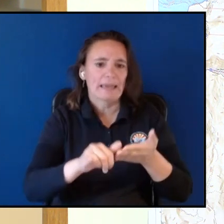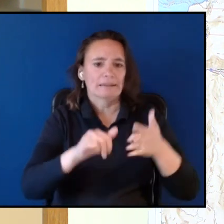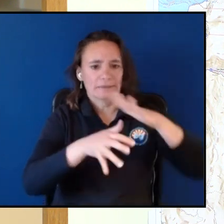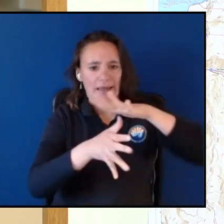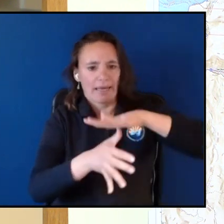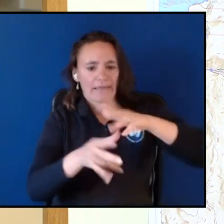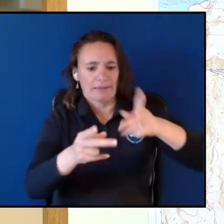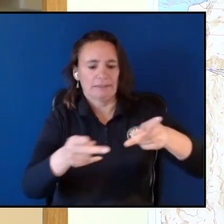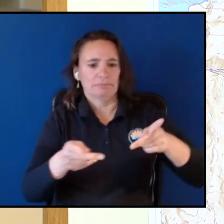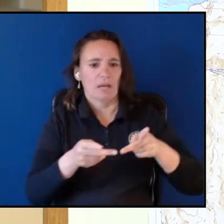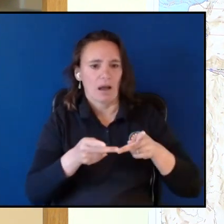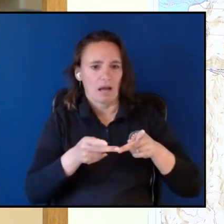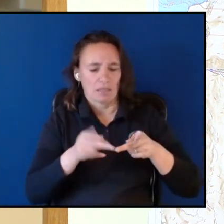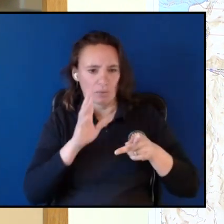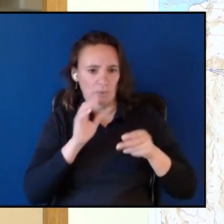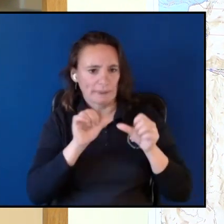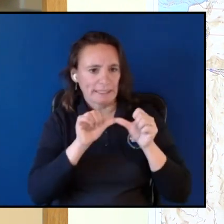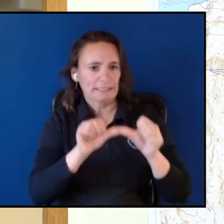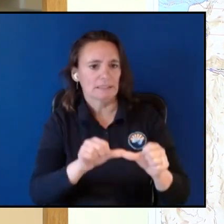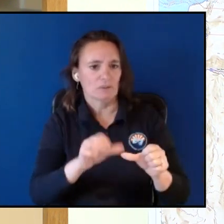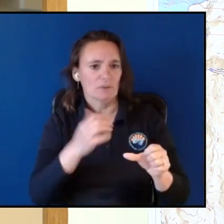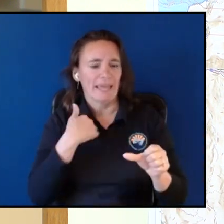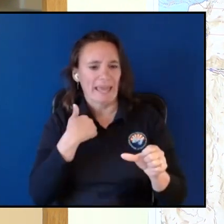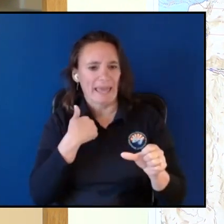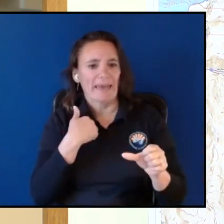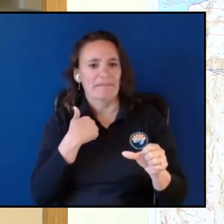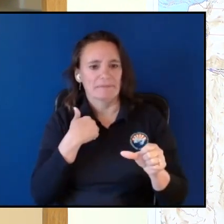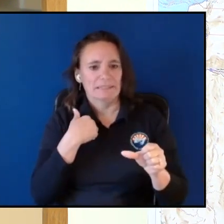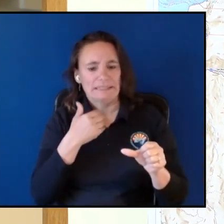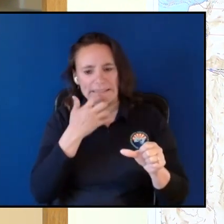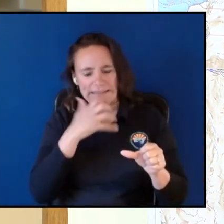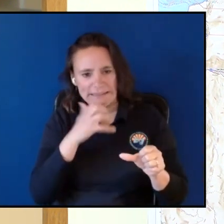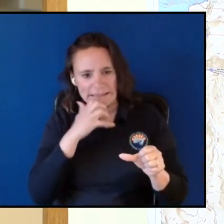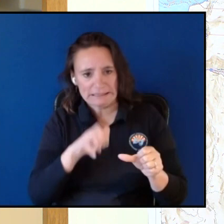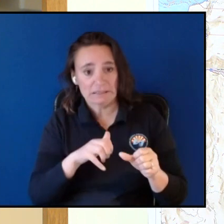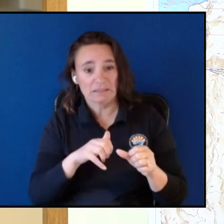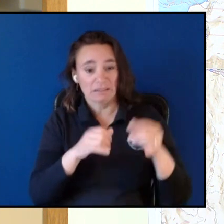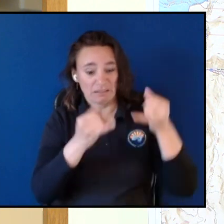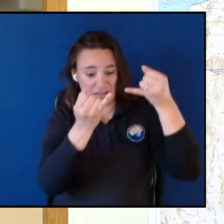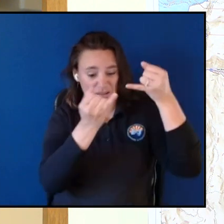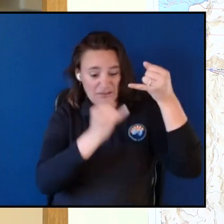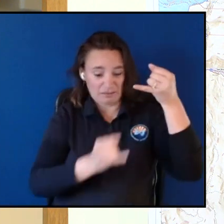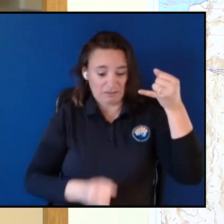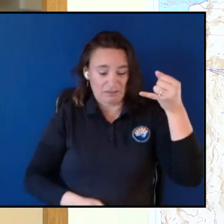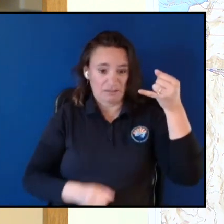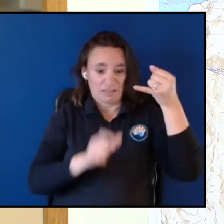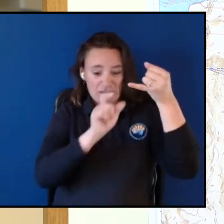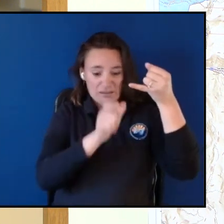to areas where there's heat, so on this whole section of going only past the Serpent Lake Trailhead and all the way down